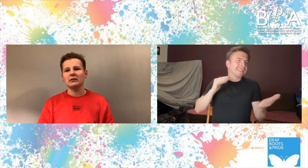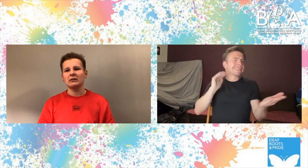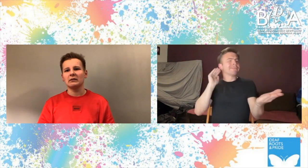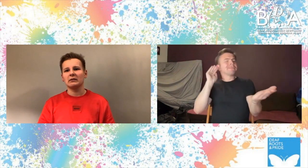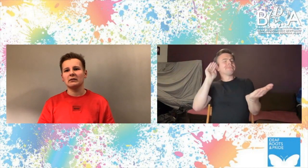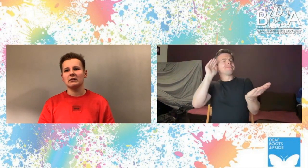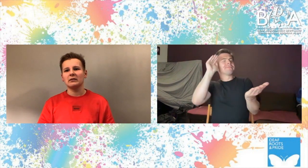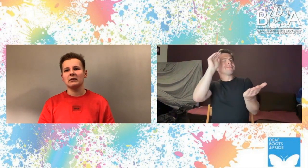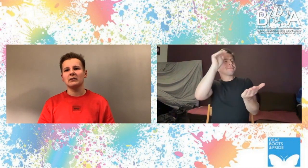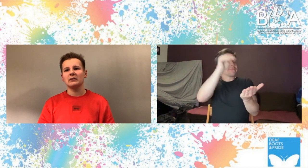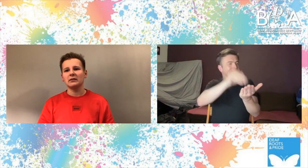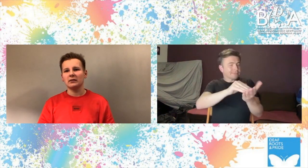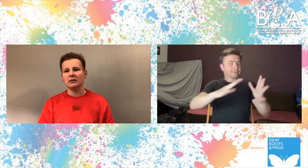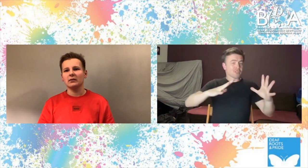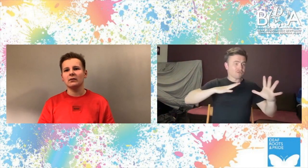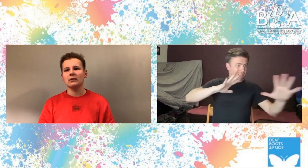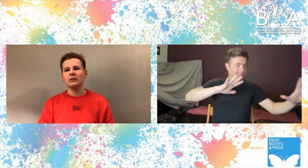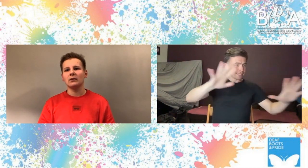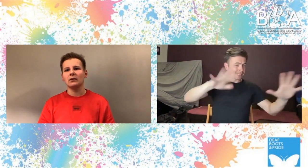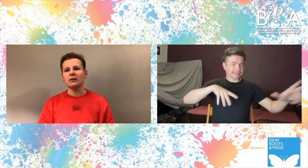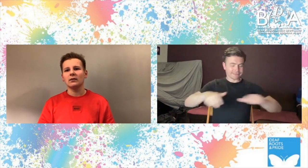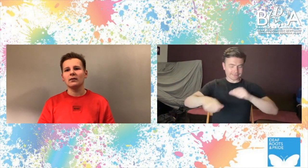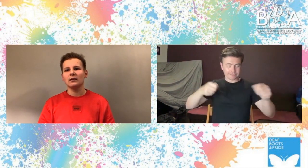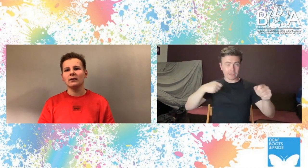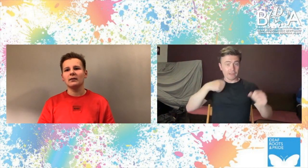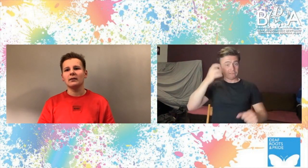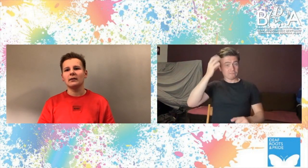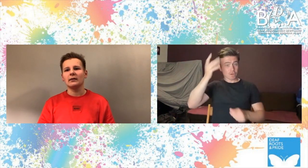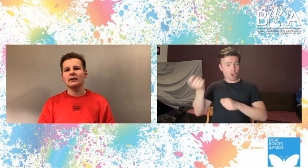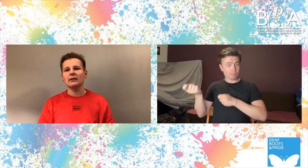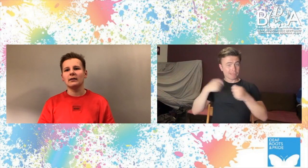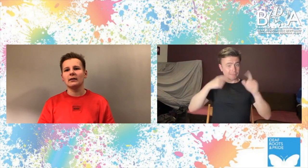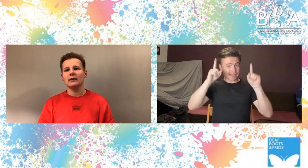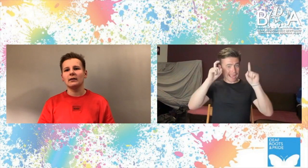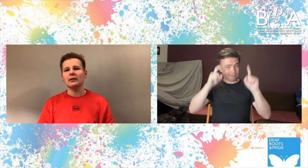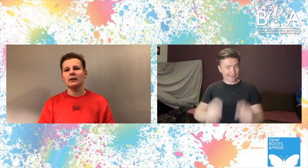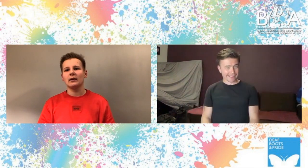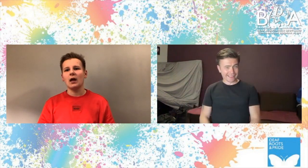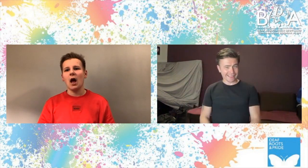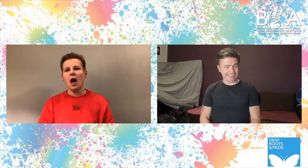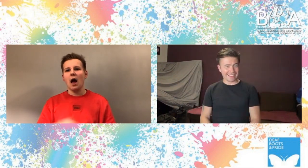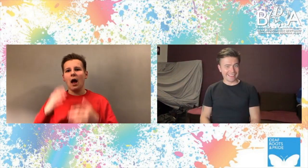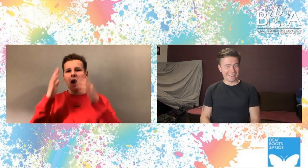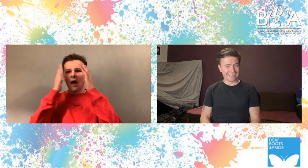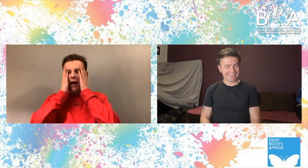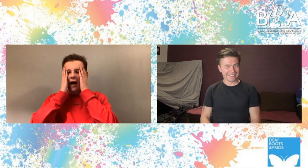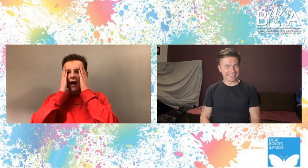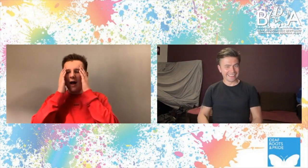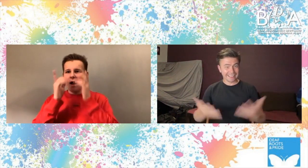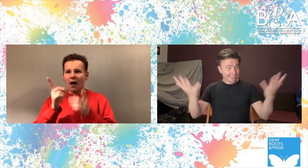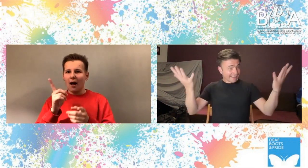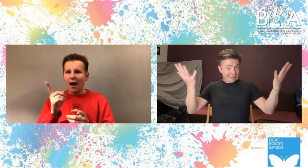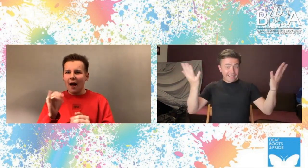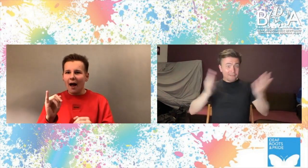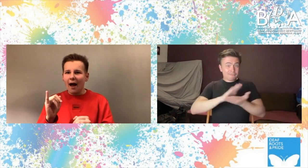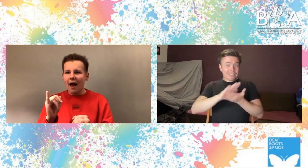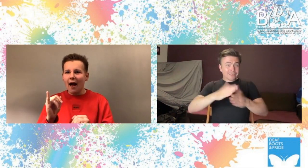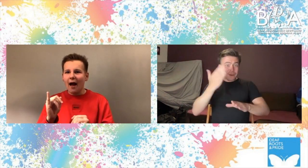There was something nagging at me that whole drive north. And when we got there and started to set it up, I realised that I had forgotten my camera!